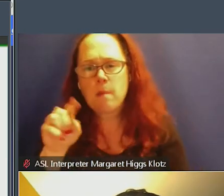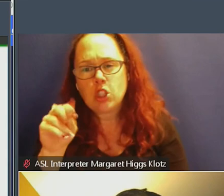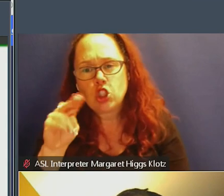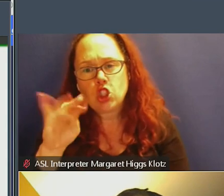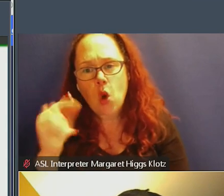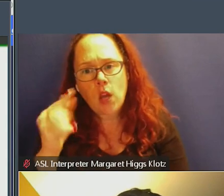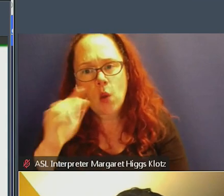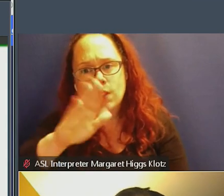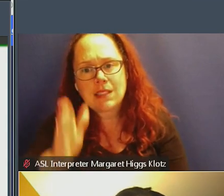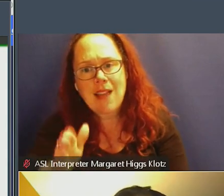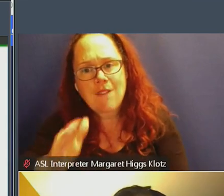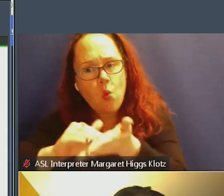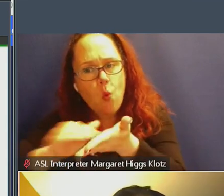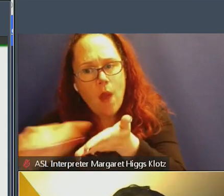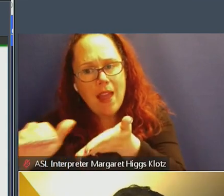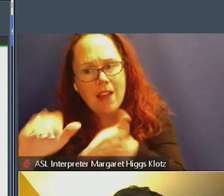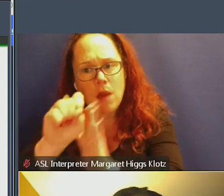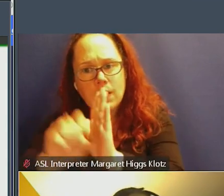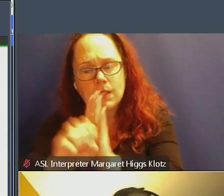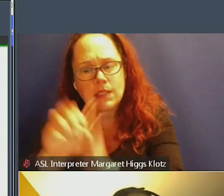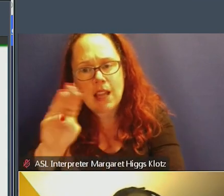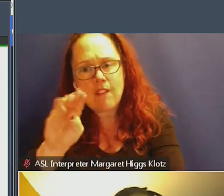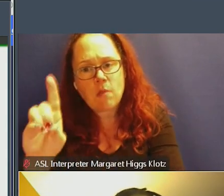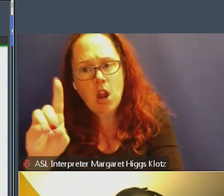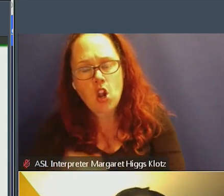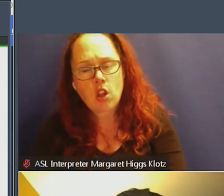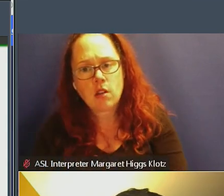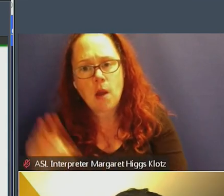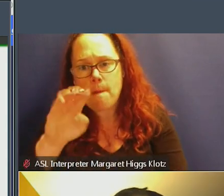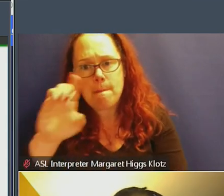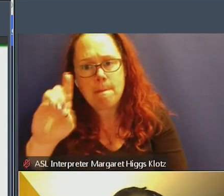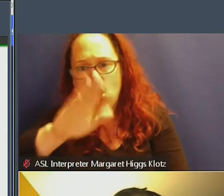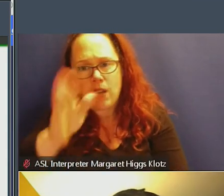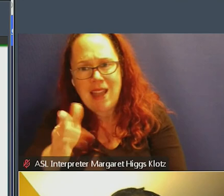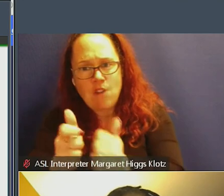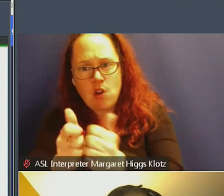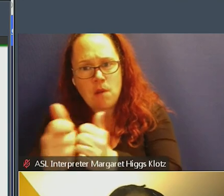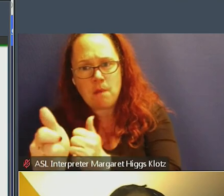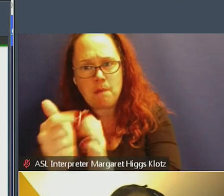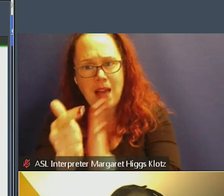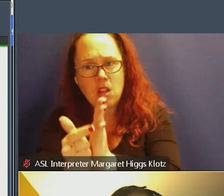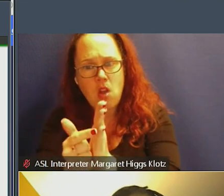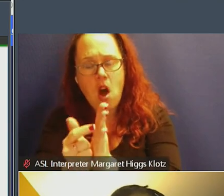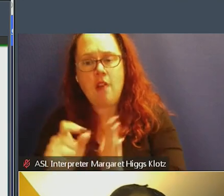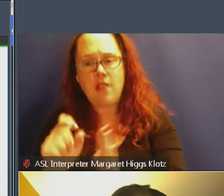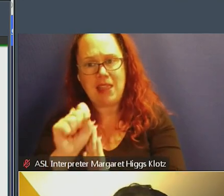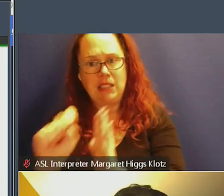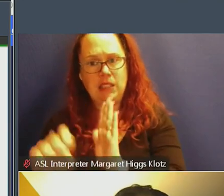Maryland has never passed a law that says that the state and its instrumentalities are subject to zoning.